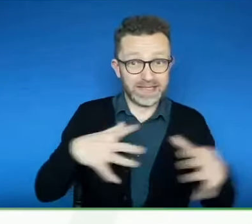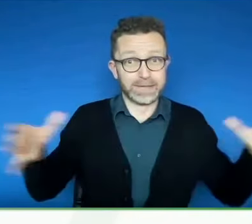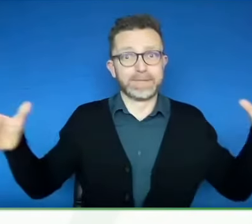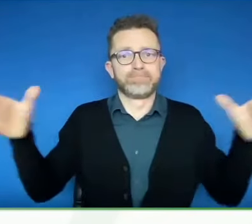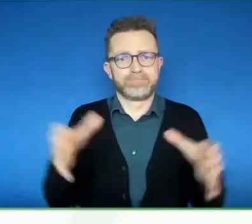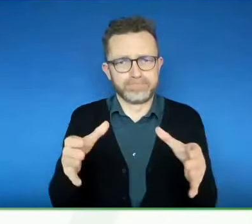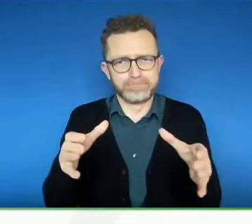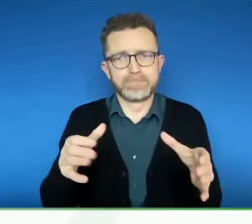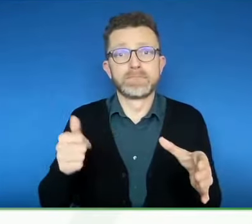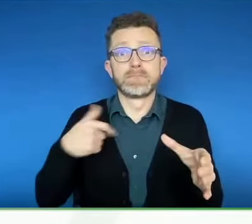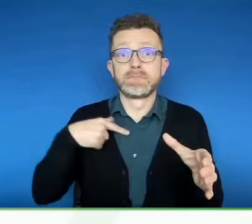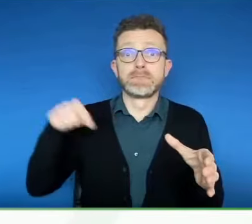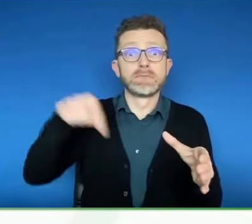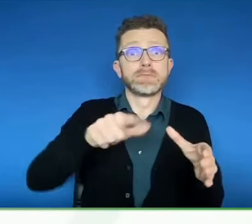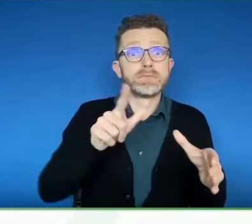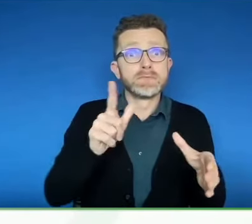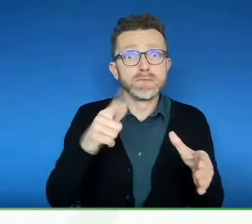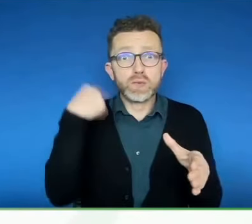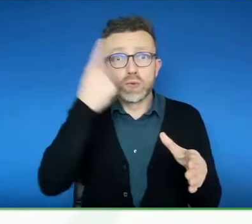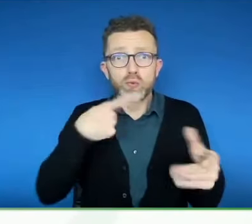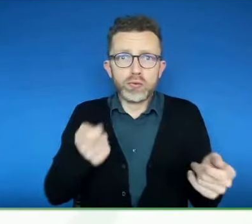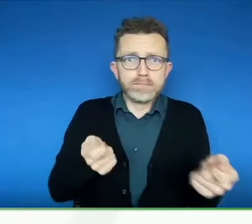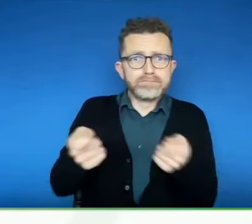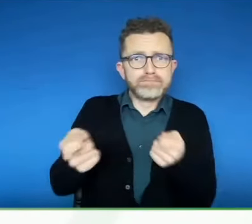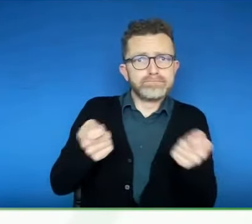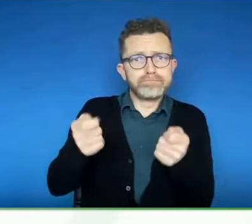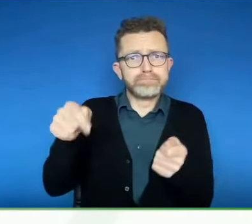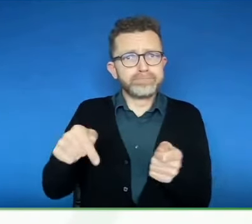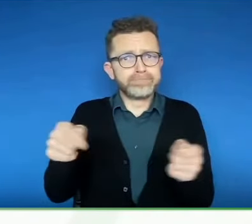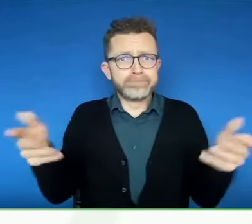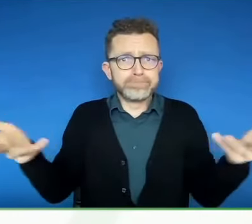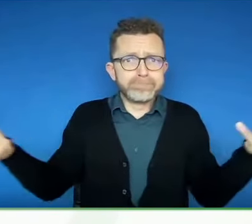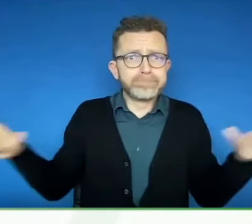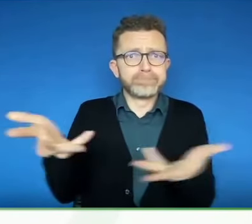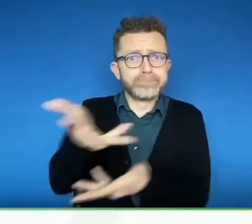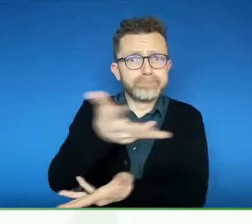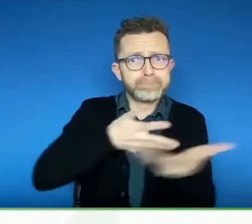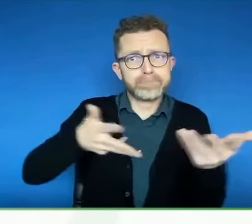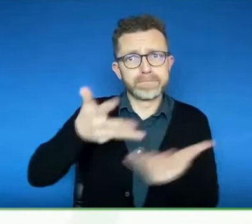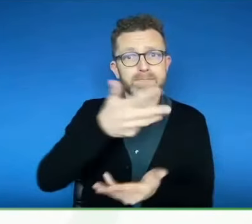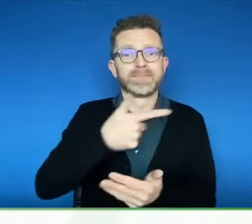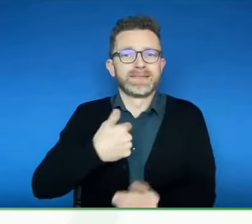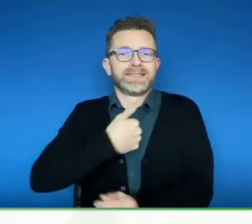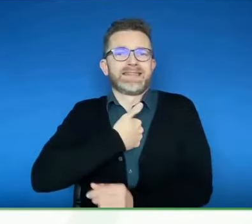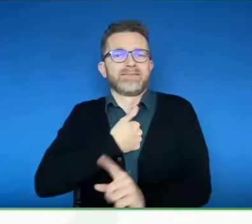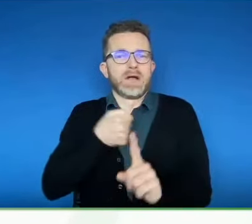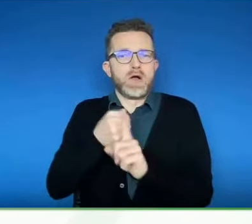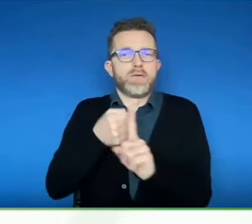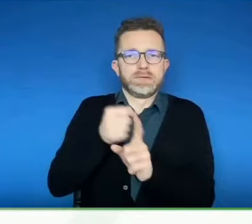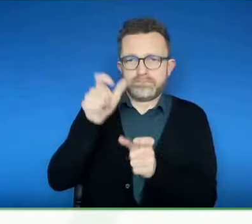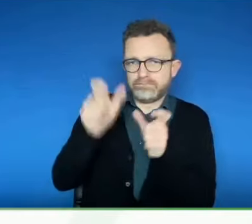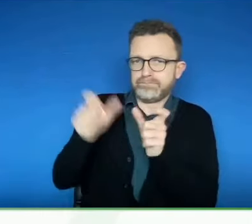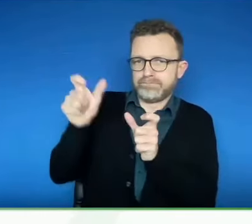themselves as people with intellectual disabilities, so there